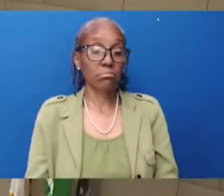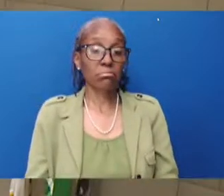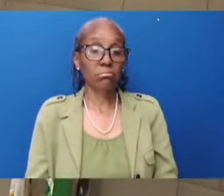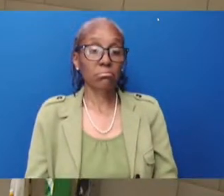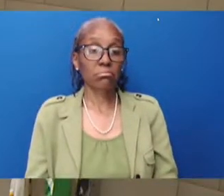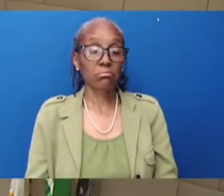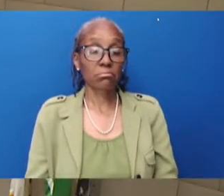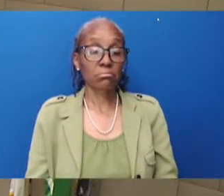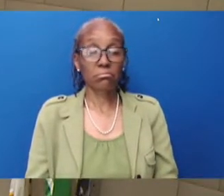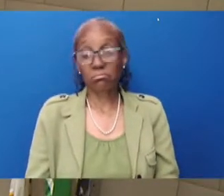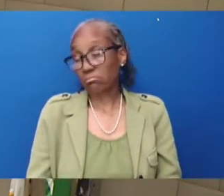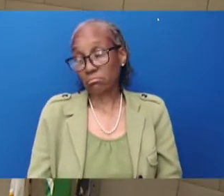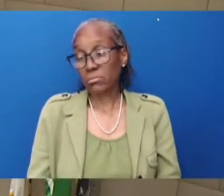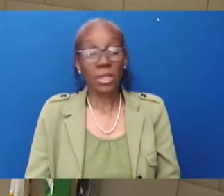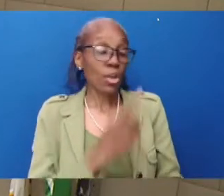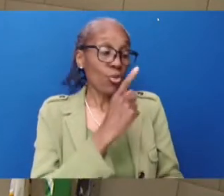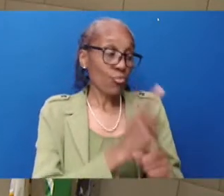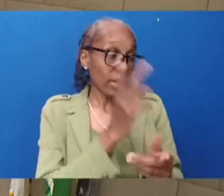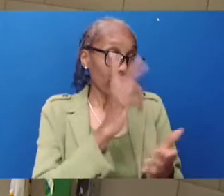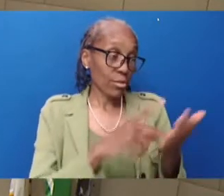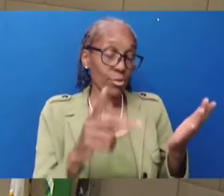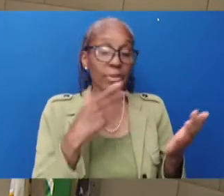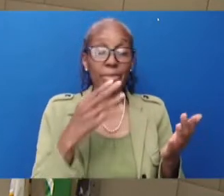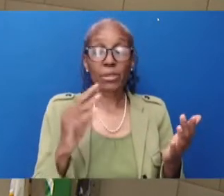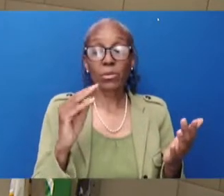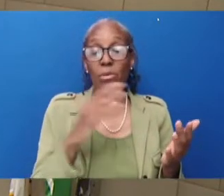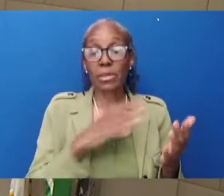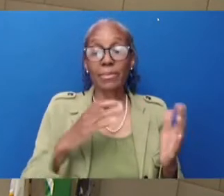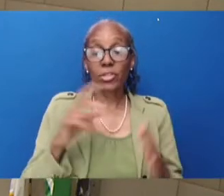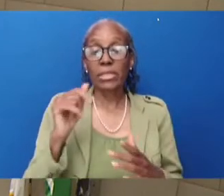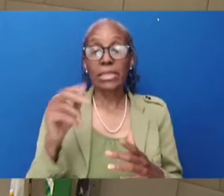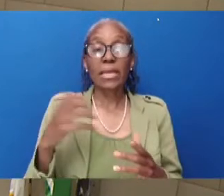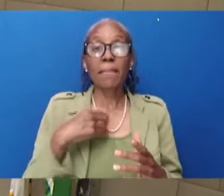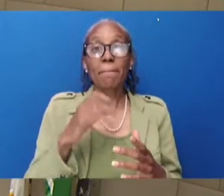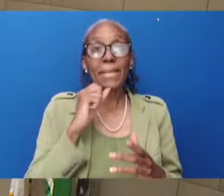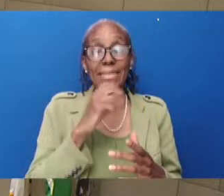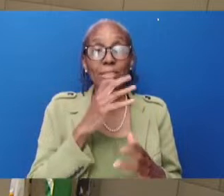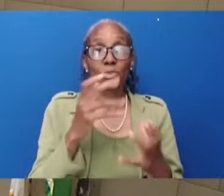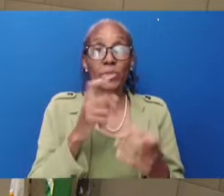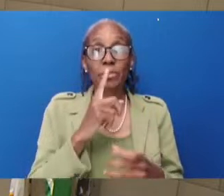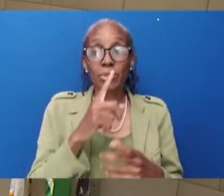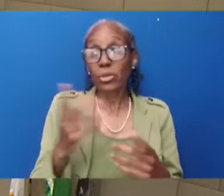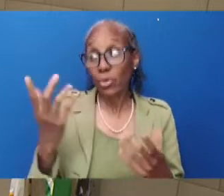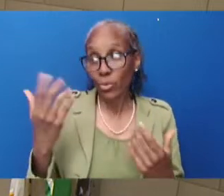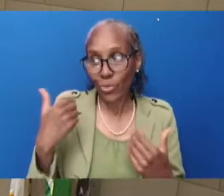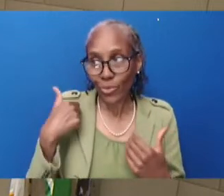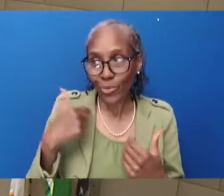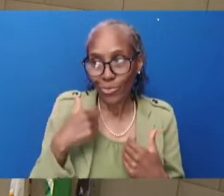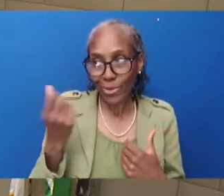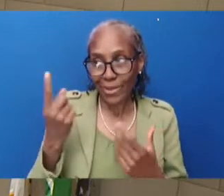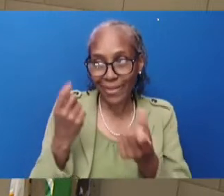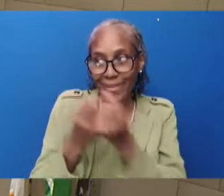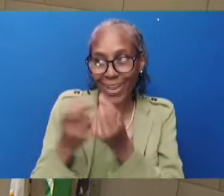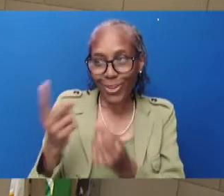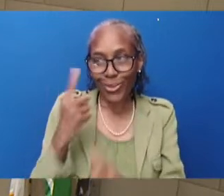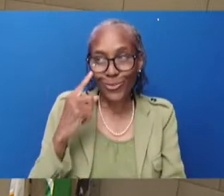TONIGHT SHE THINKS THAT WE CAN. WE'VE GOT THAT RIGHT, MADAM CLERK.